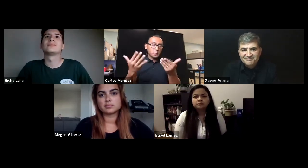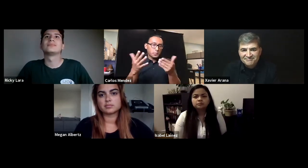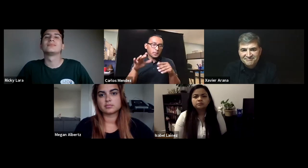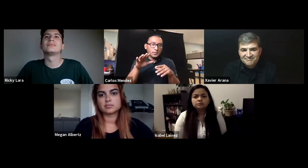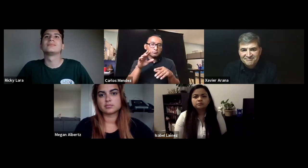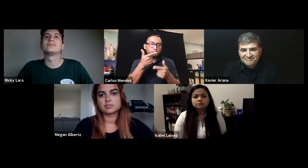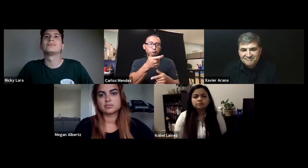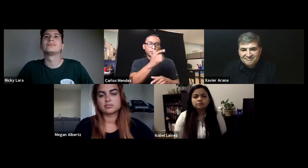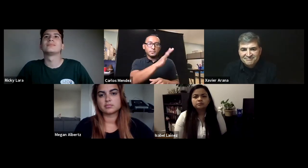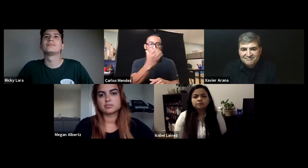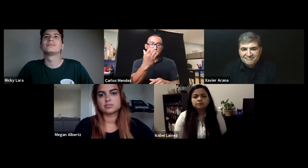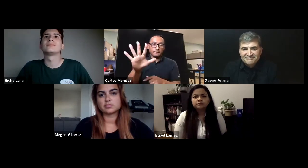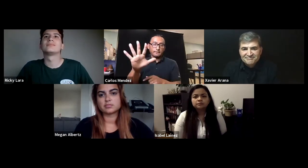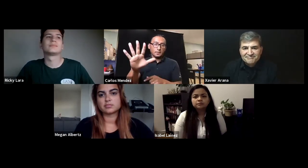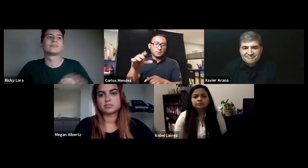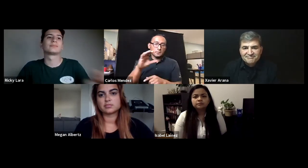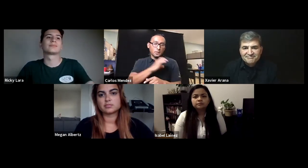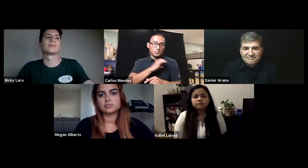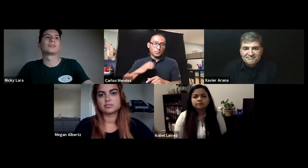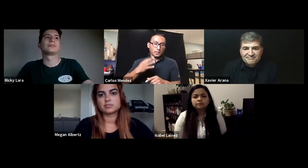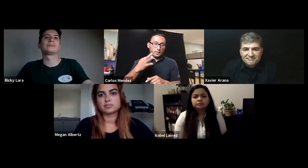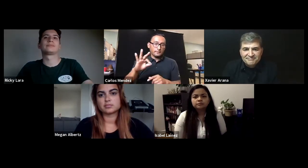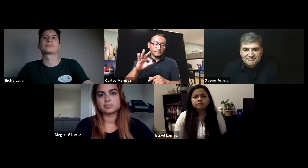Carlos: Yes. Networking is great.